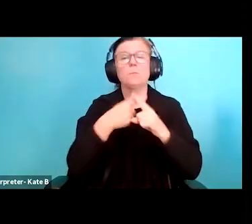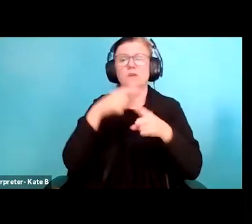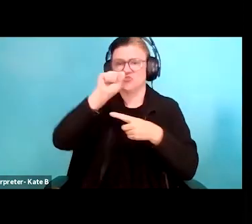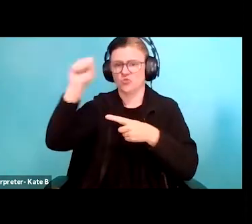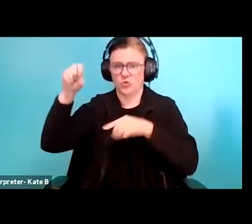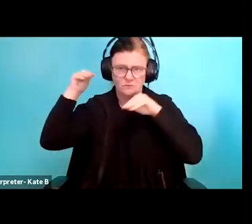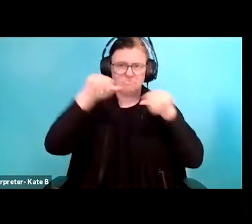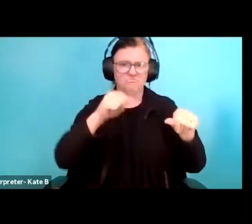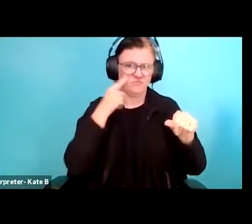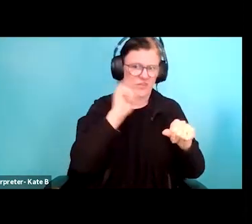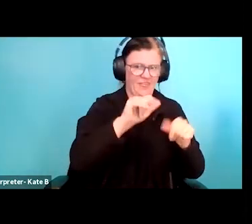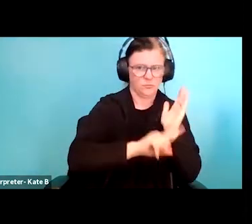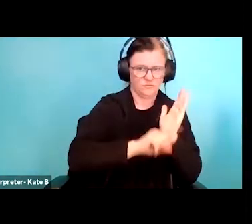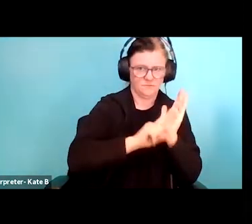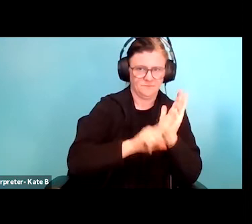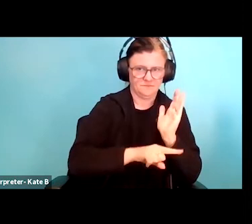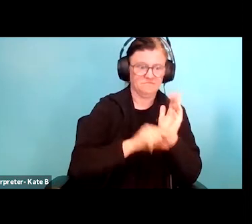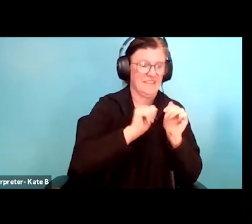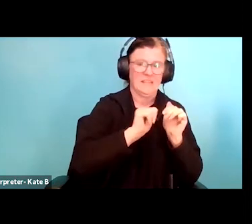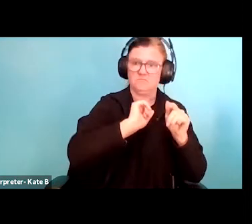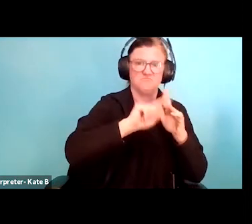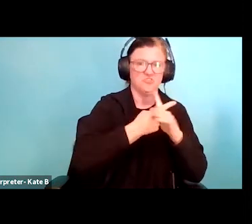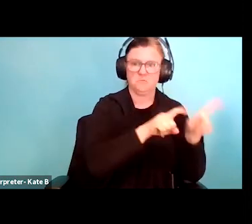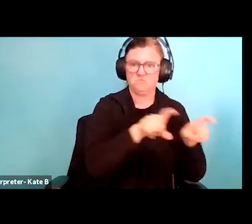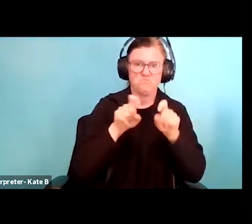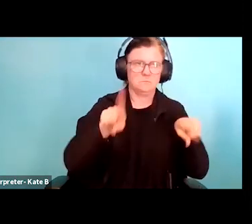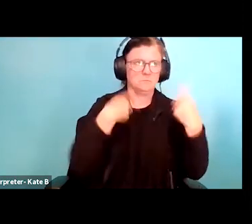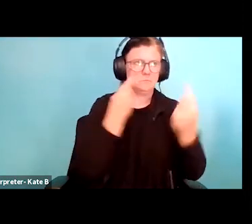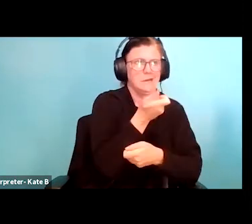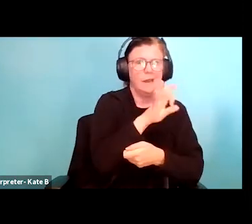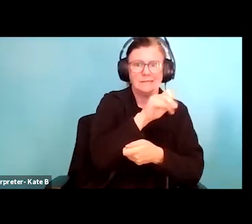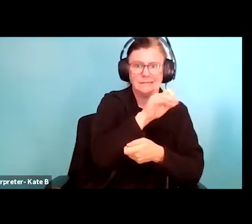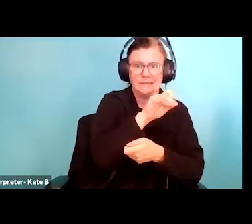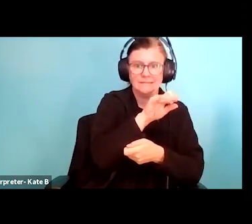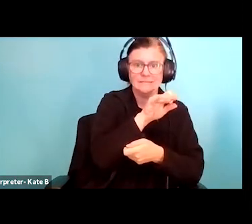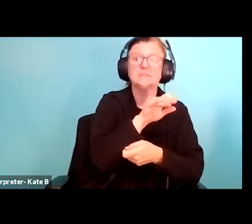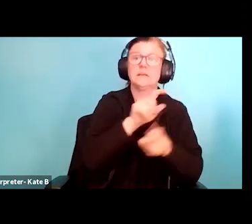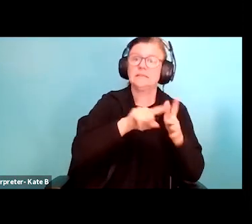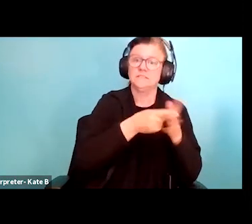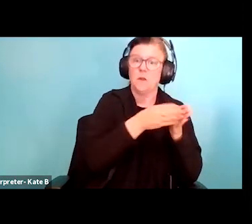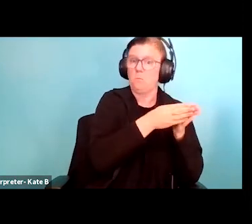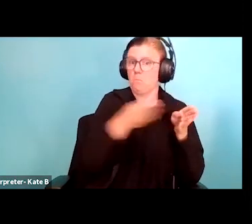and has been in place since the 1990s. It is a longitudinal survey of adults who are 50 years